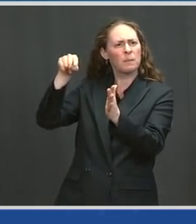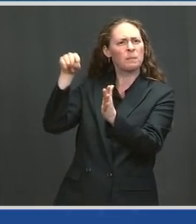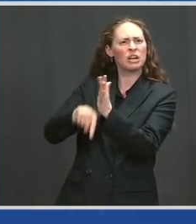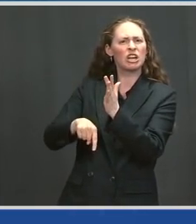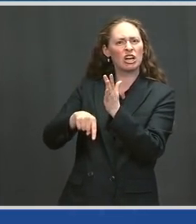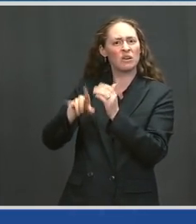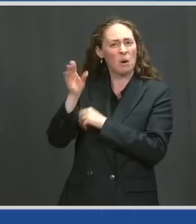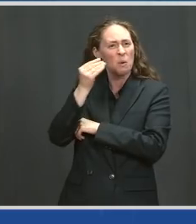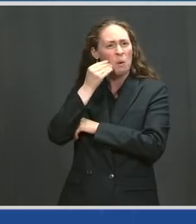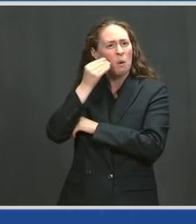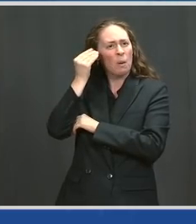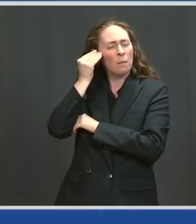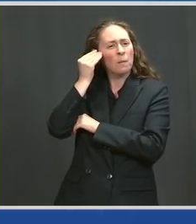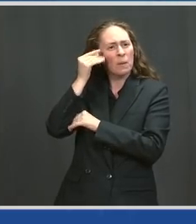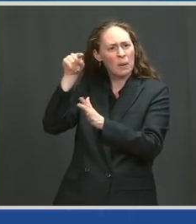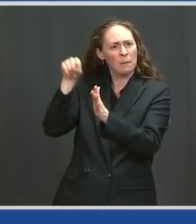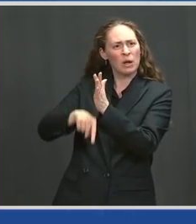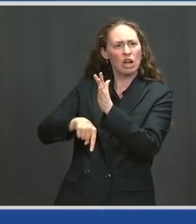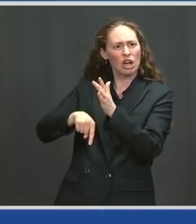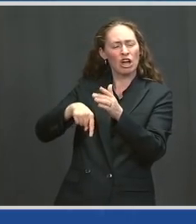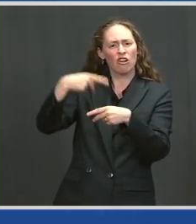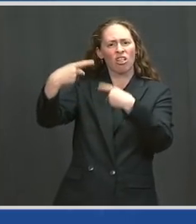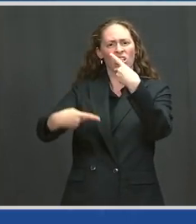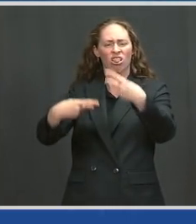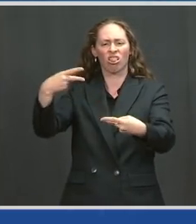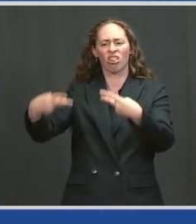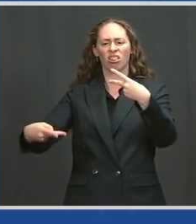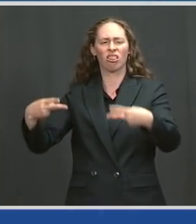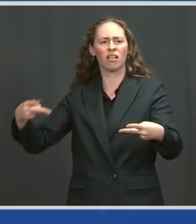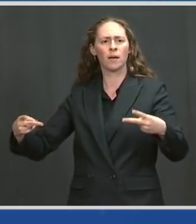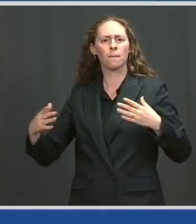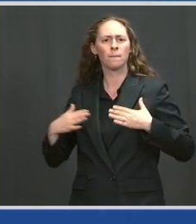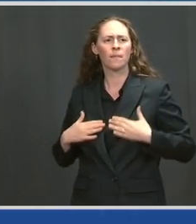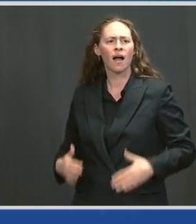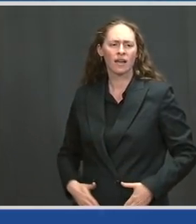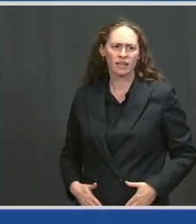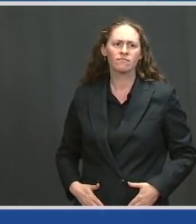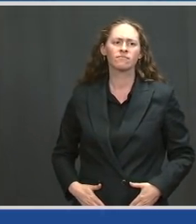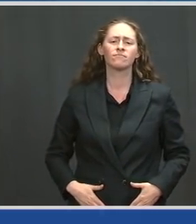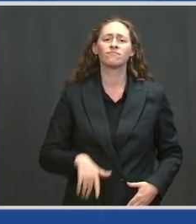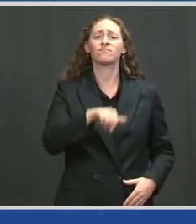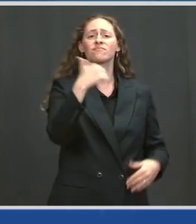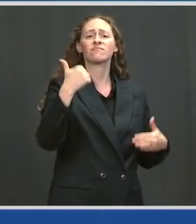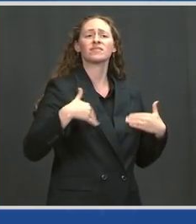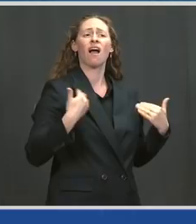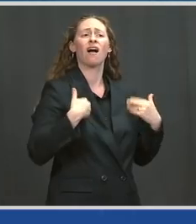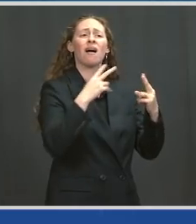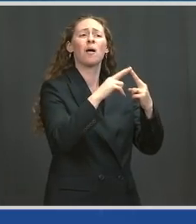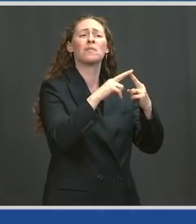praying to God with their heart and their soul, when they were shot in the back of their heads.